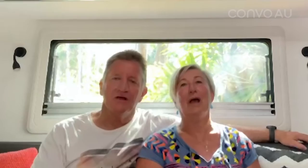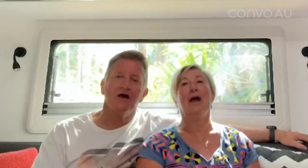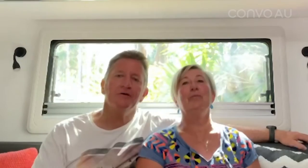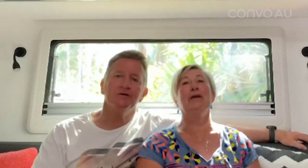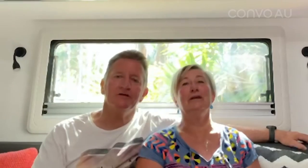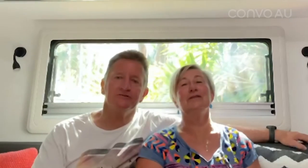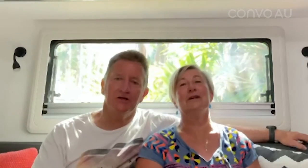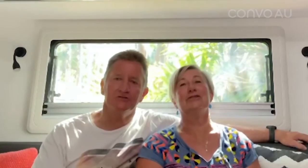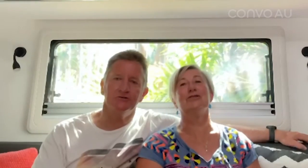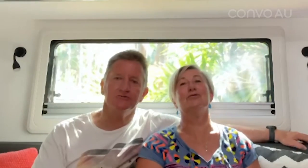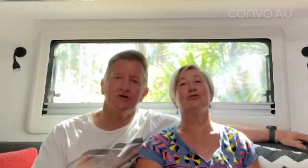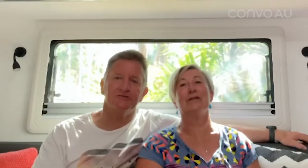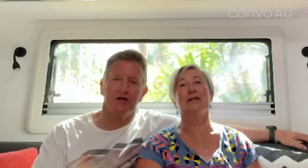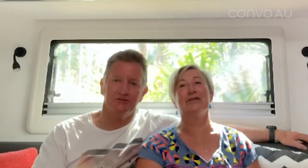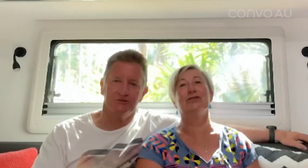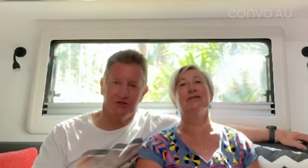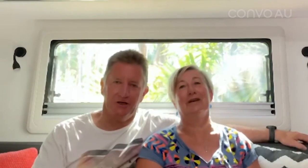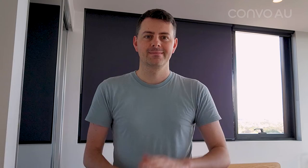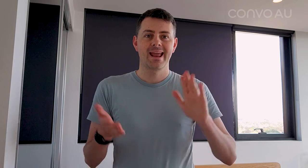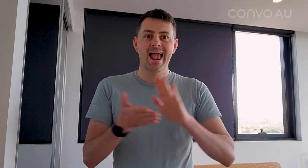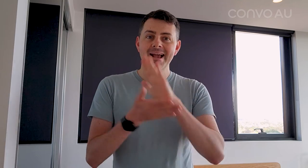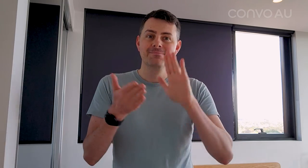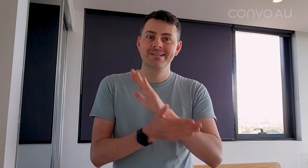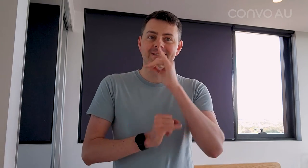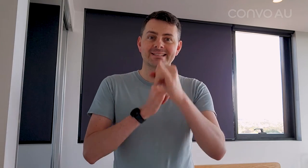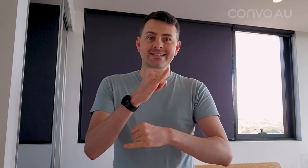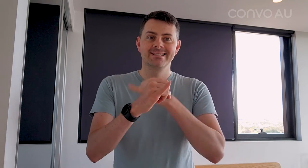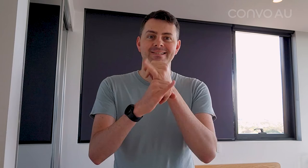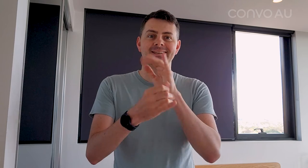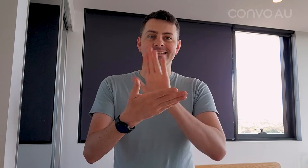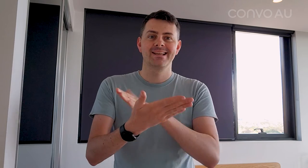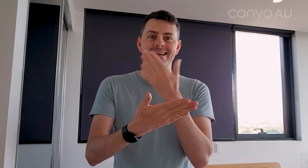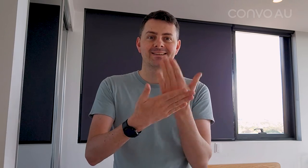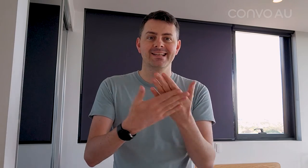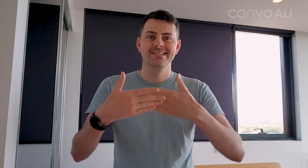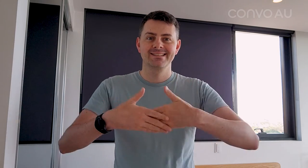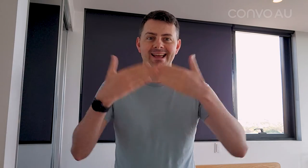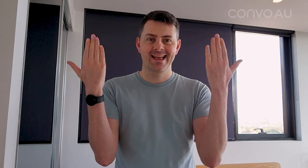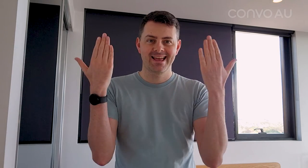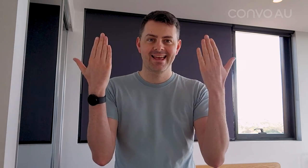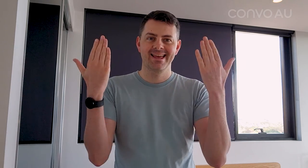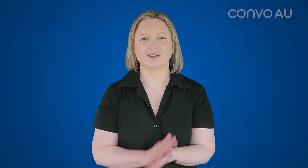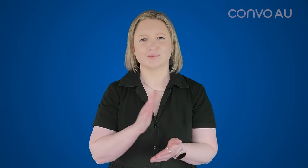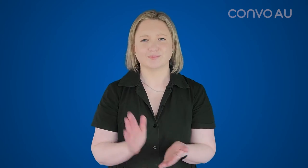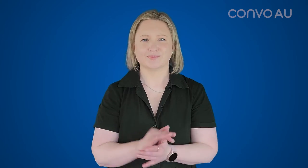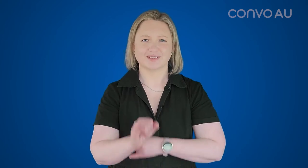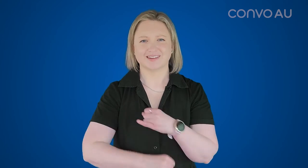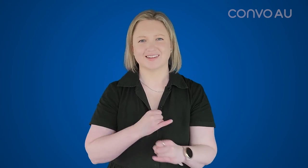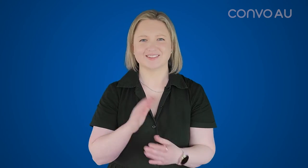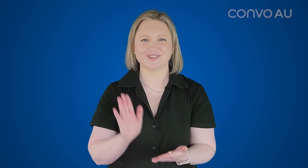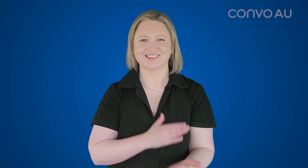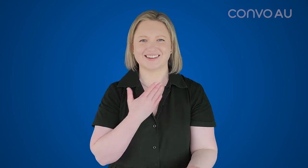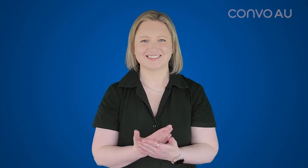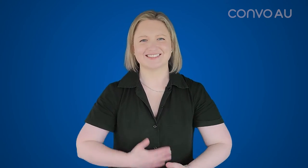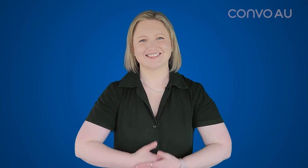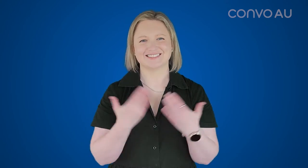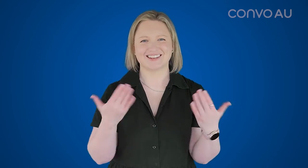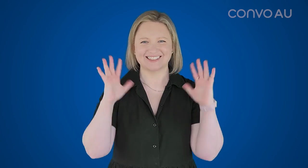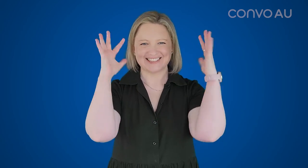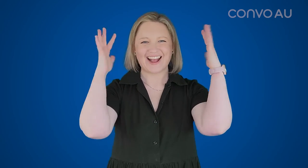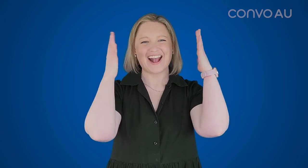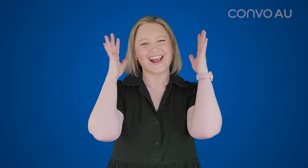Happy International Translation Day!